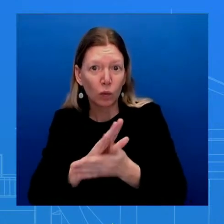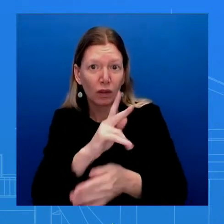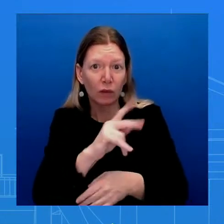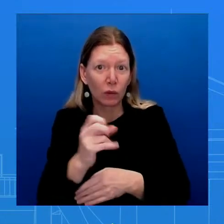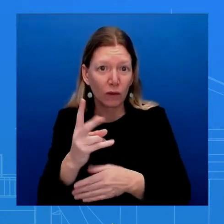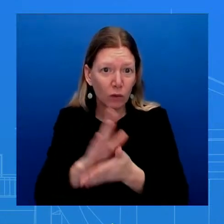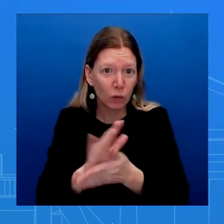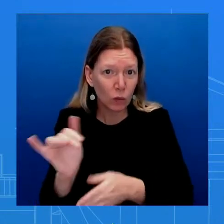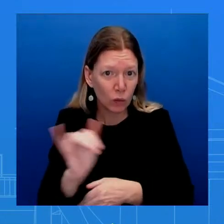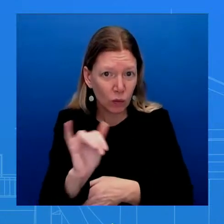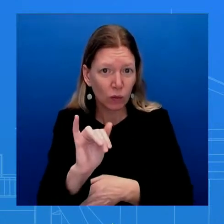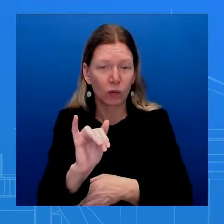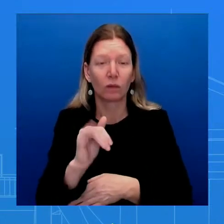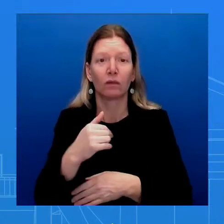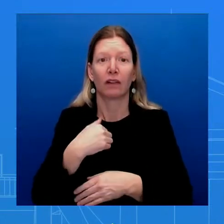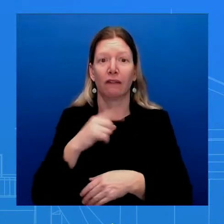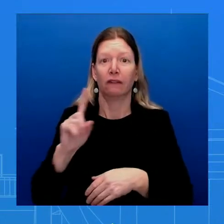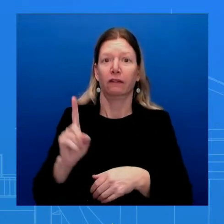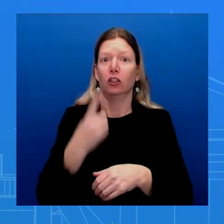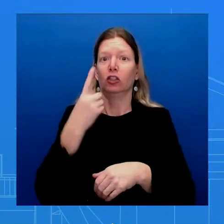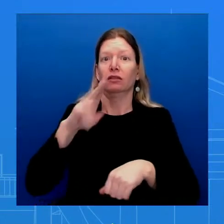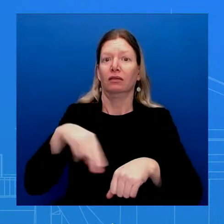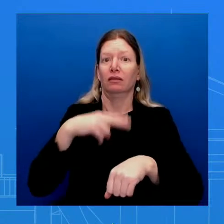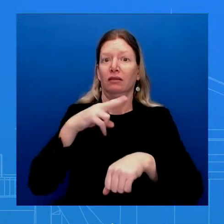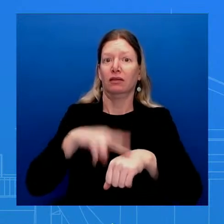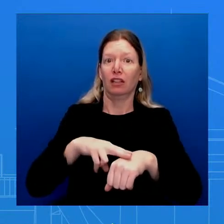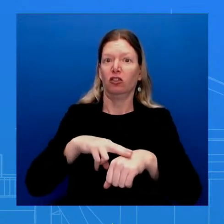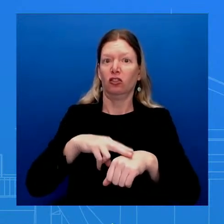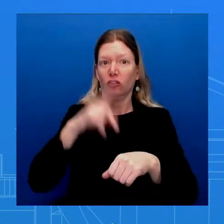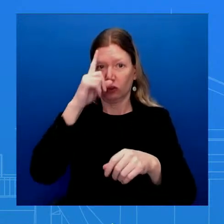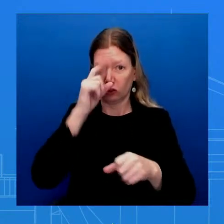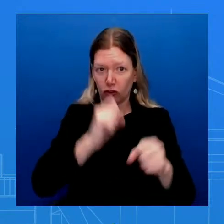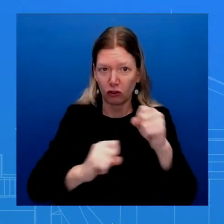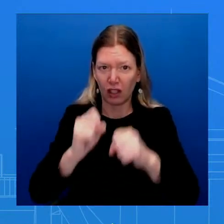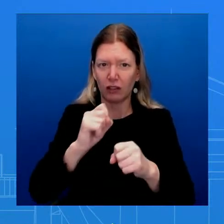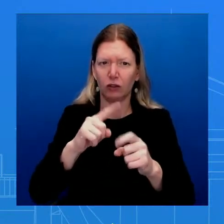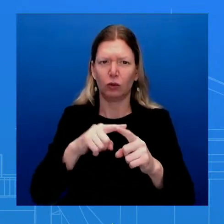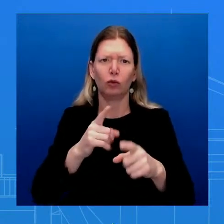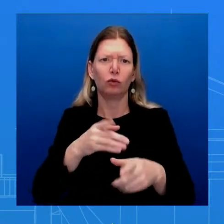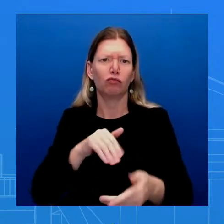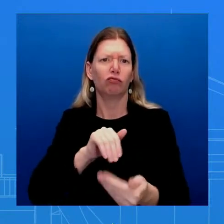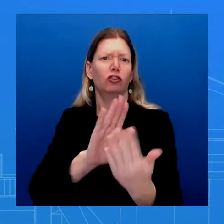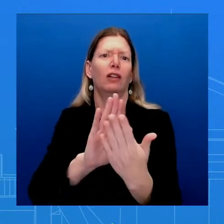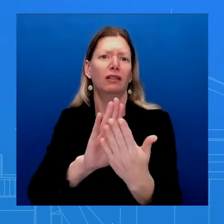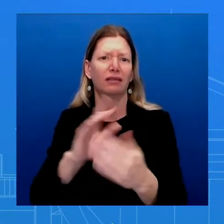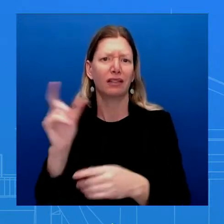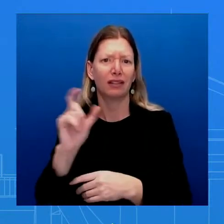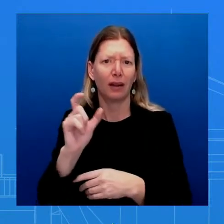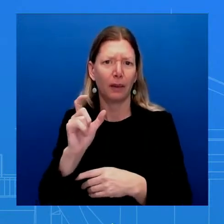we released a National Strategy to Counter Antisemitism. So, this remains a top priority for this President.